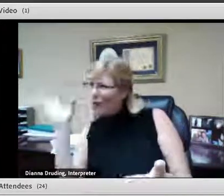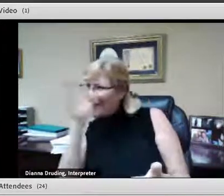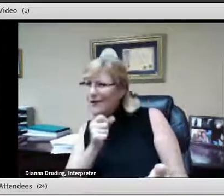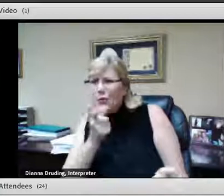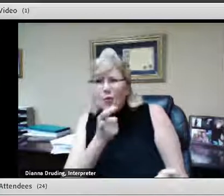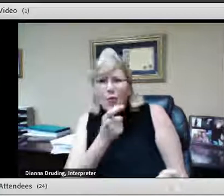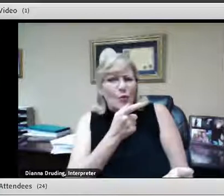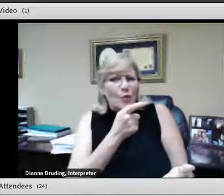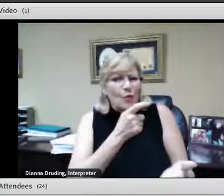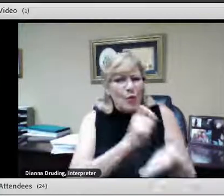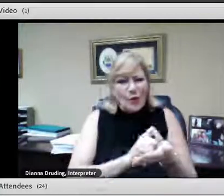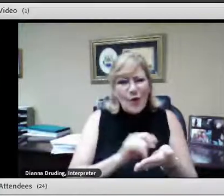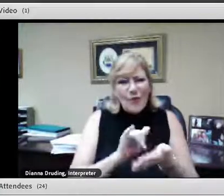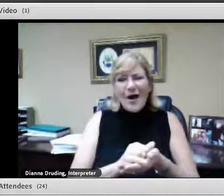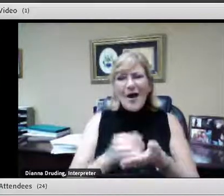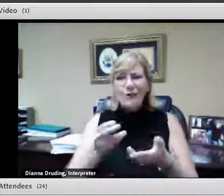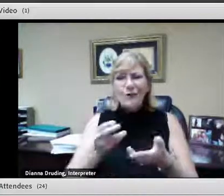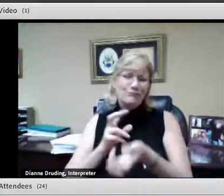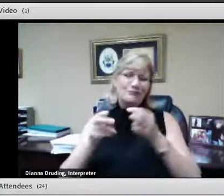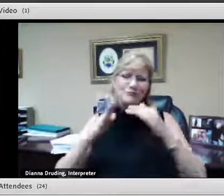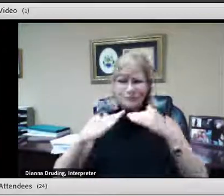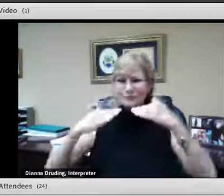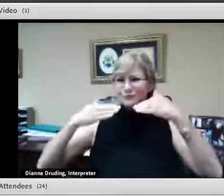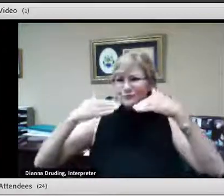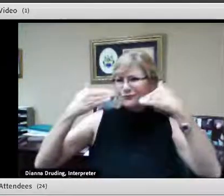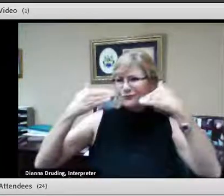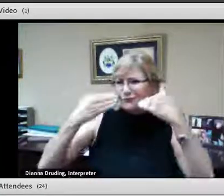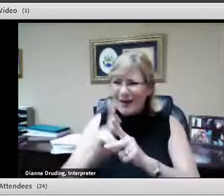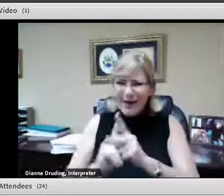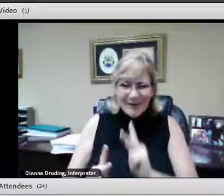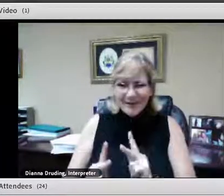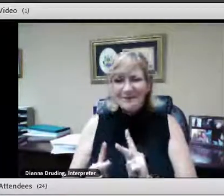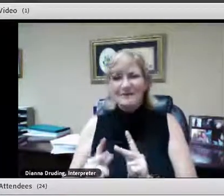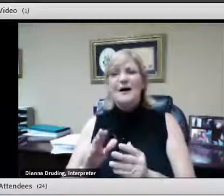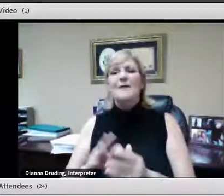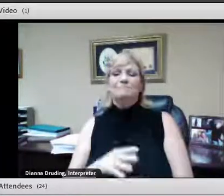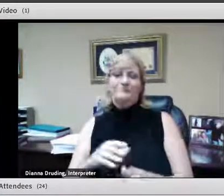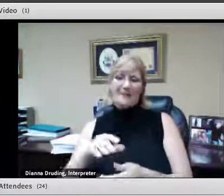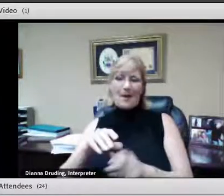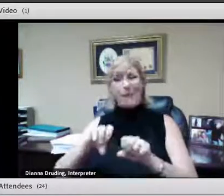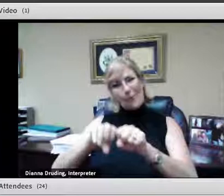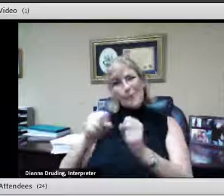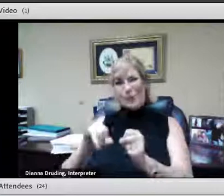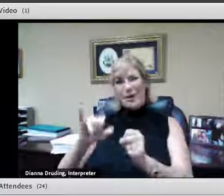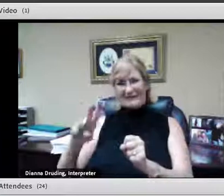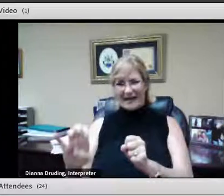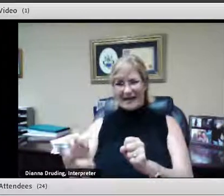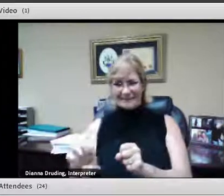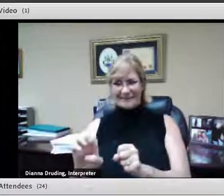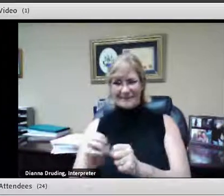It's a lot of fun. It gets people smiling, and it breaks the ice or snowball.